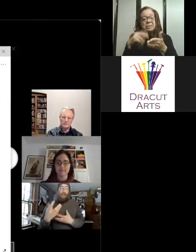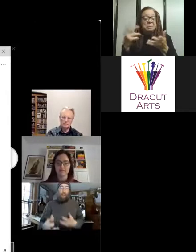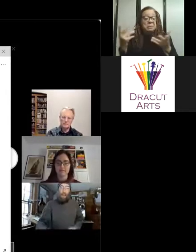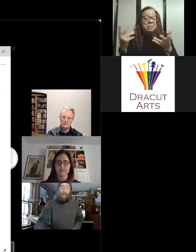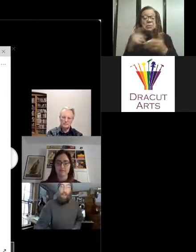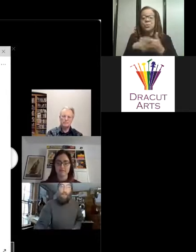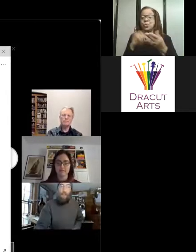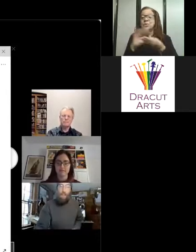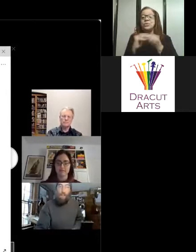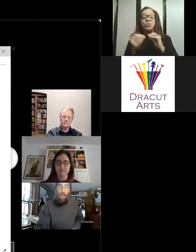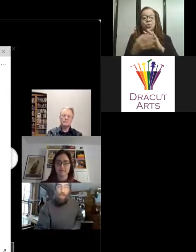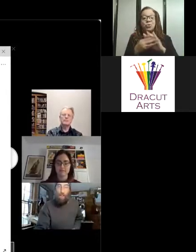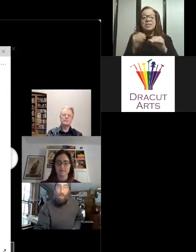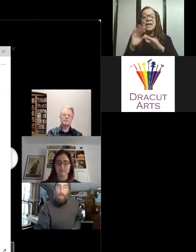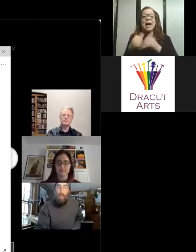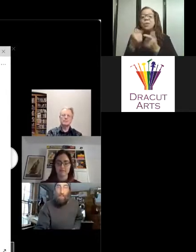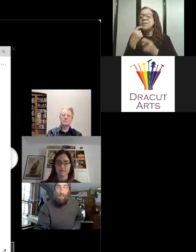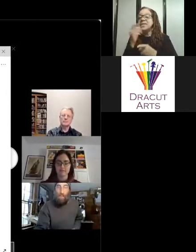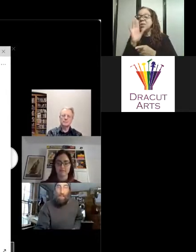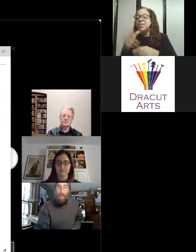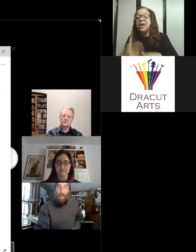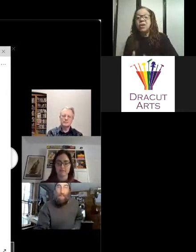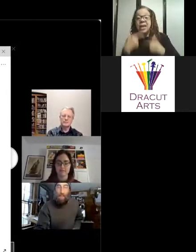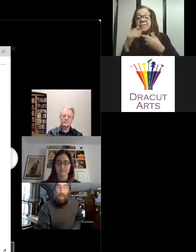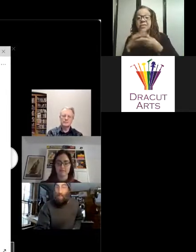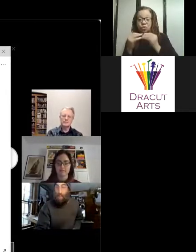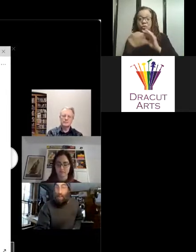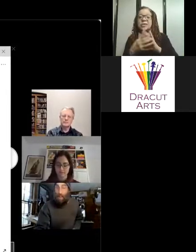and and how will they tell their life stories? That's an invitation again,